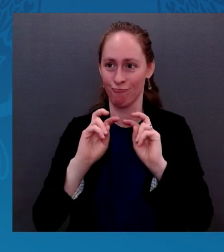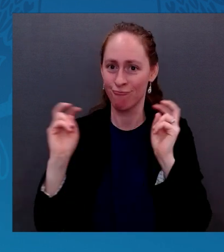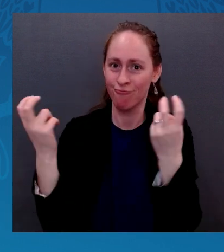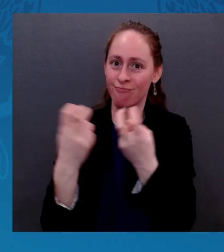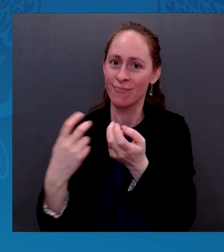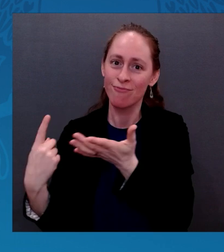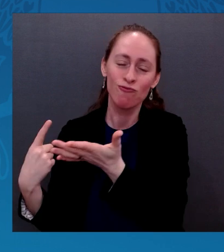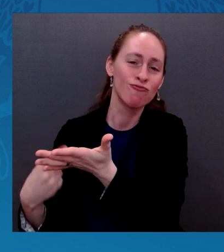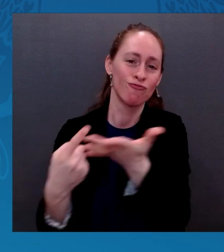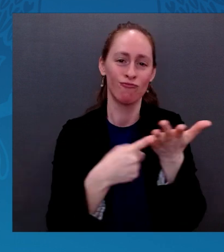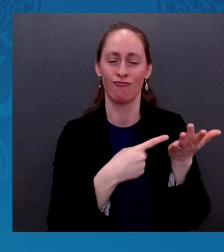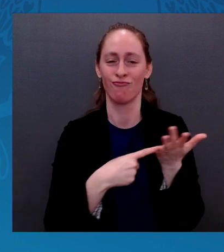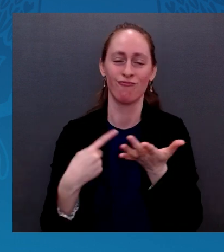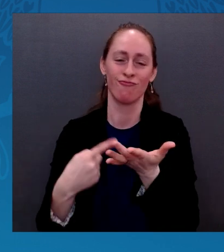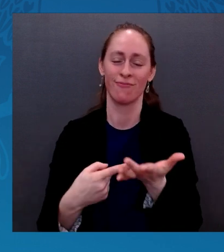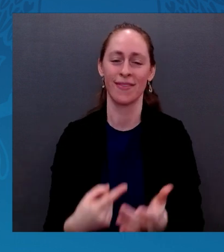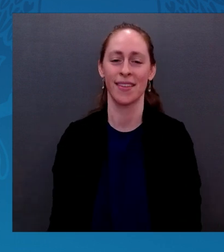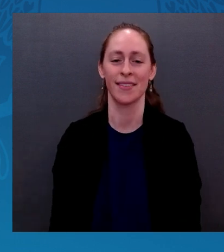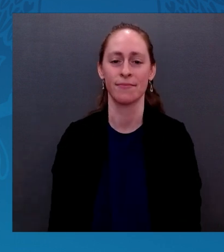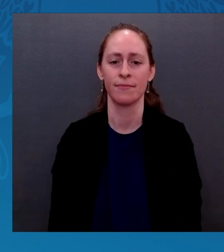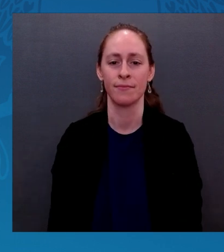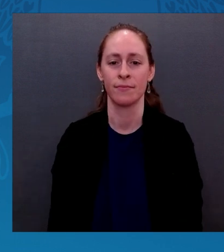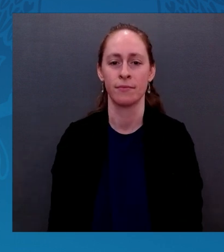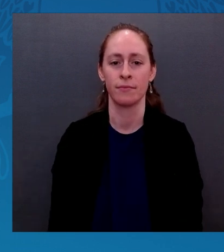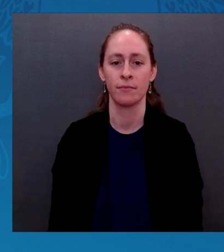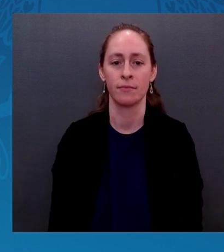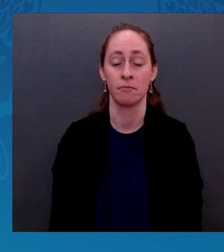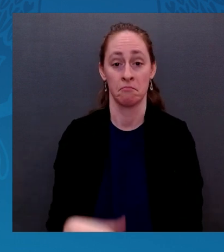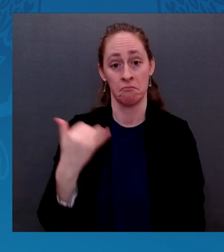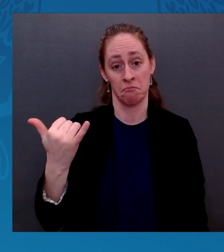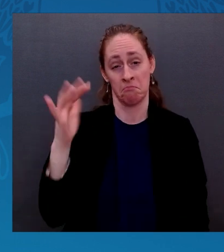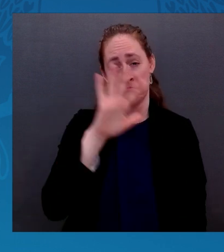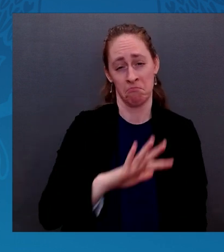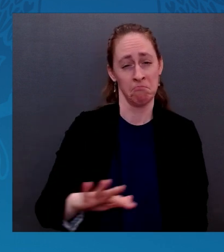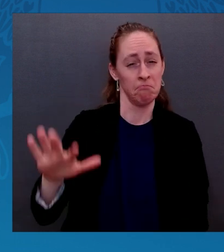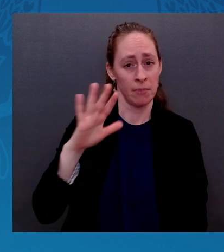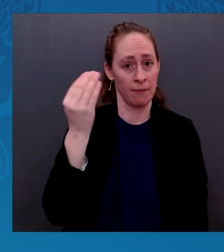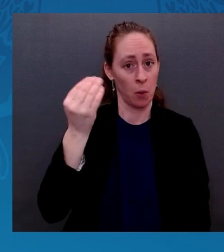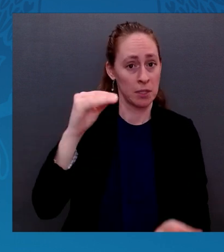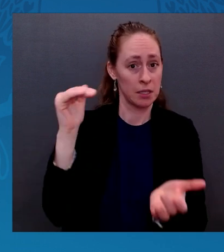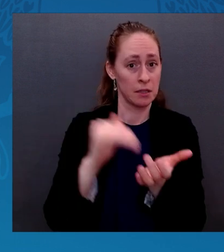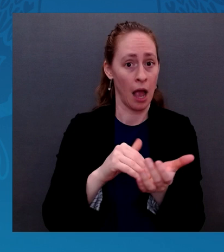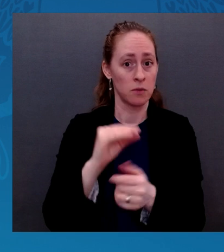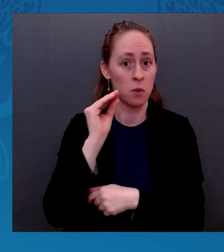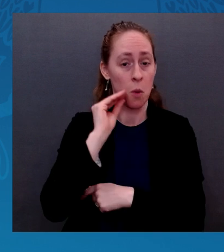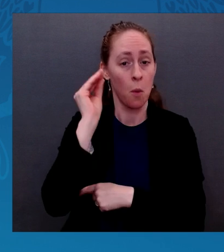just above changing out over 12,000 lead service lines. And in my opinion, as a contractor,